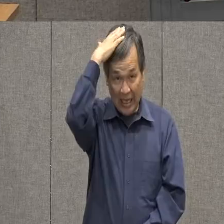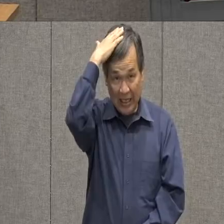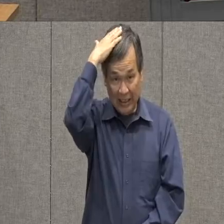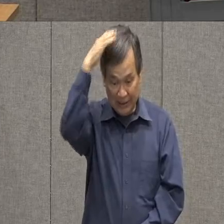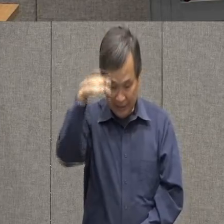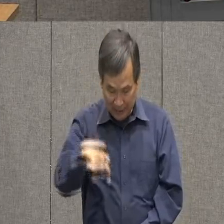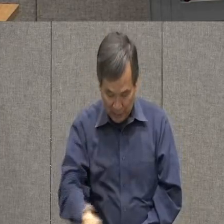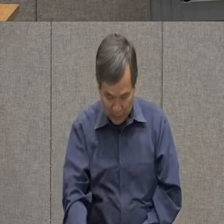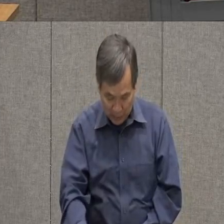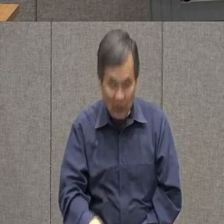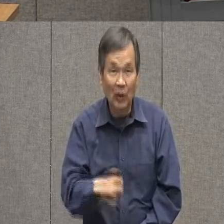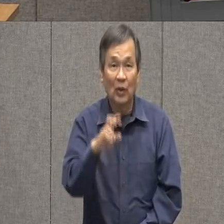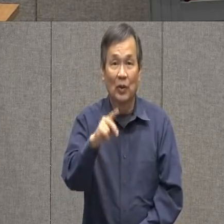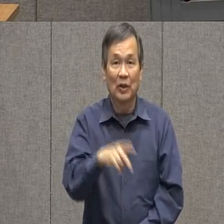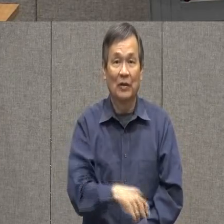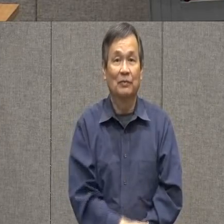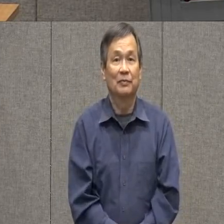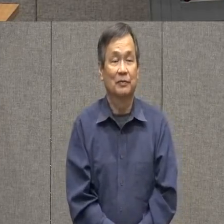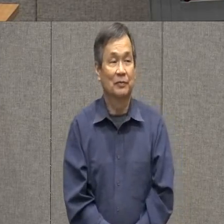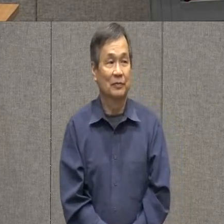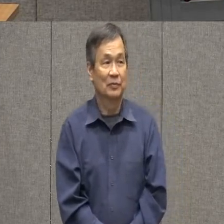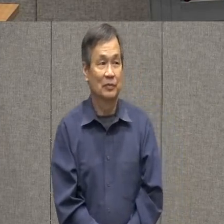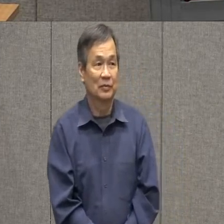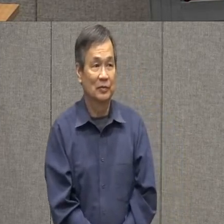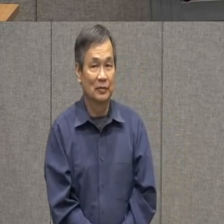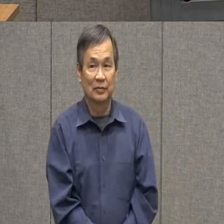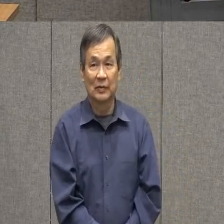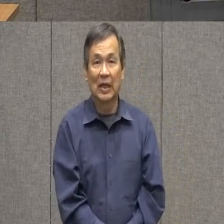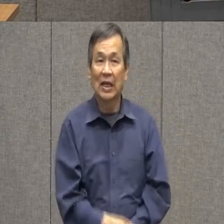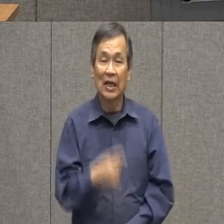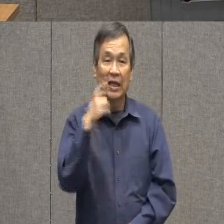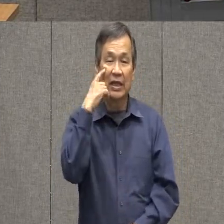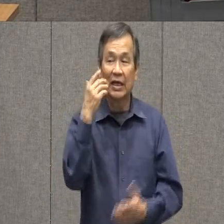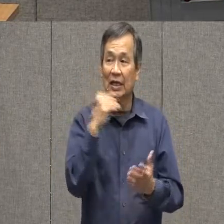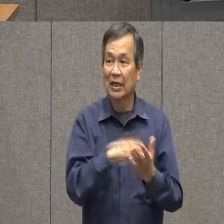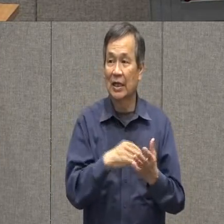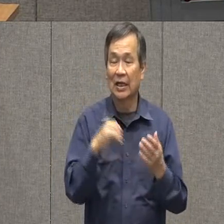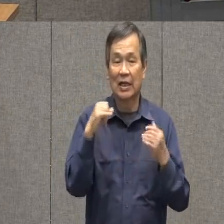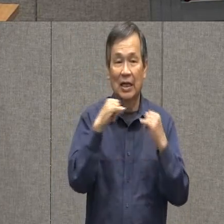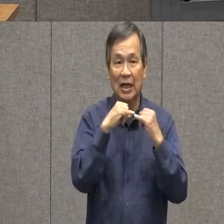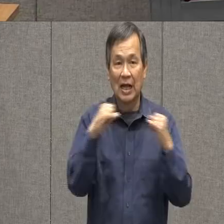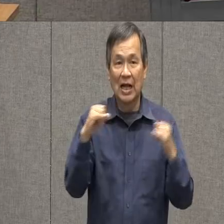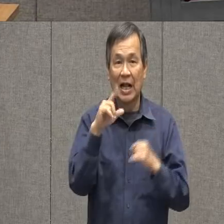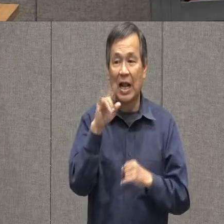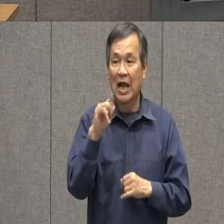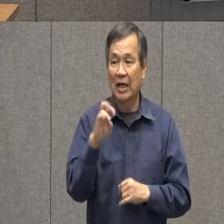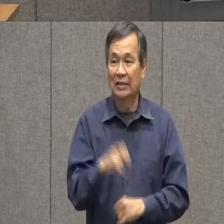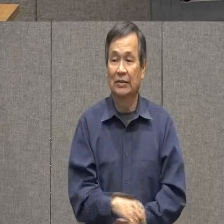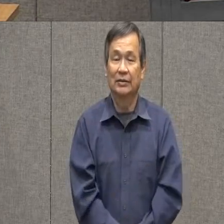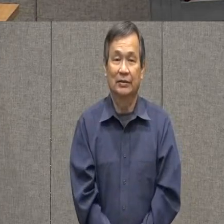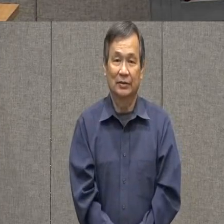think in lines. Straight lines, curvy lines, shoulders are a line,